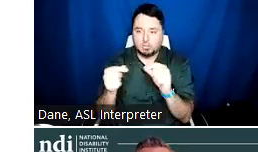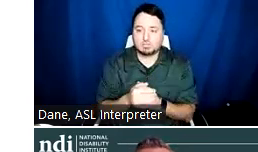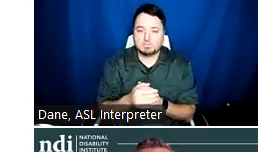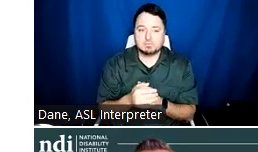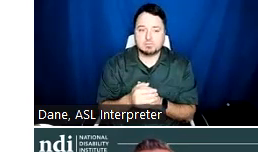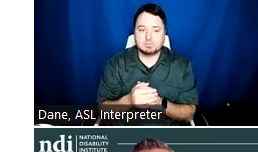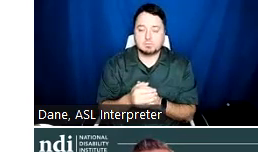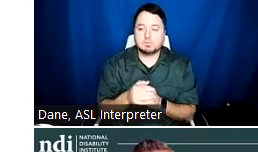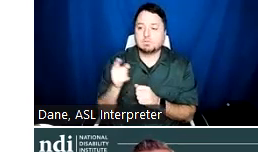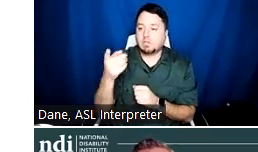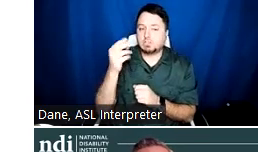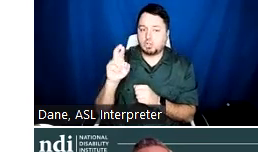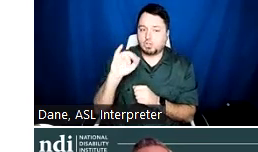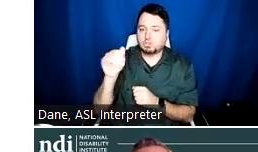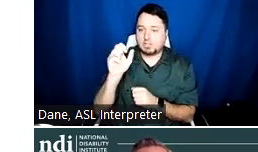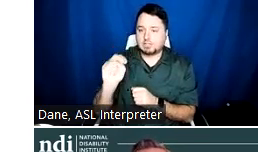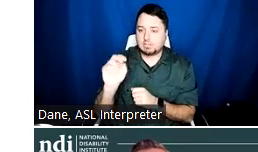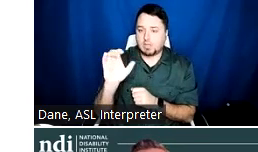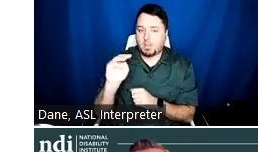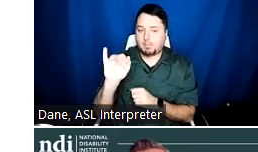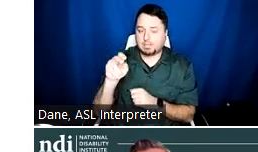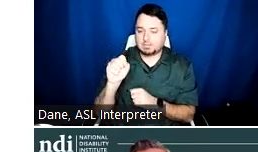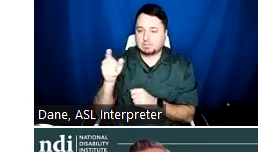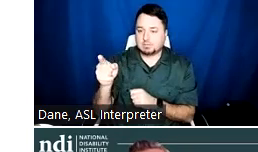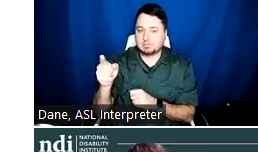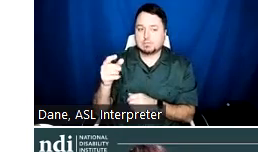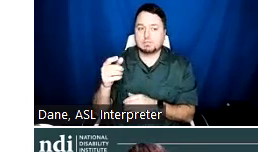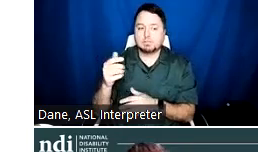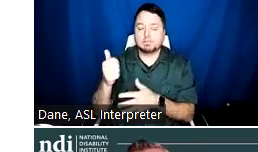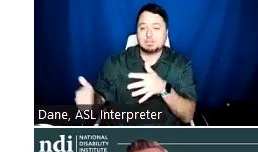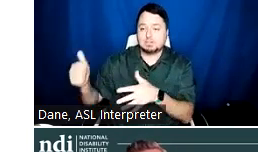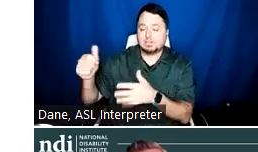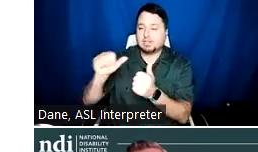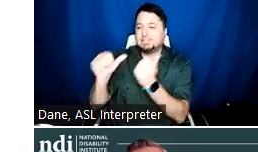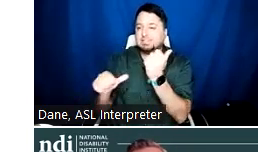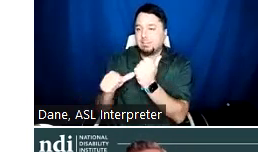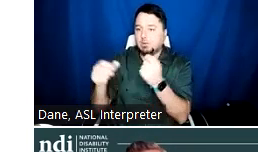We will start with Dr. Jason Cummins, who is the deputy director for the White House Initiative